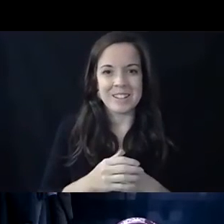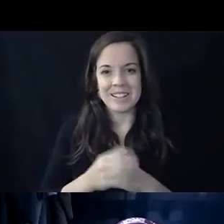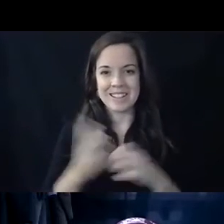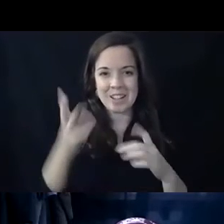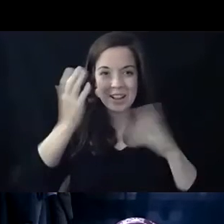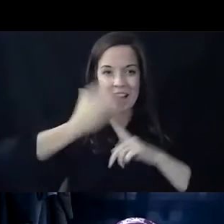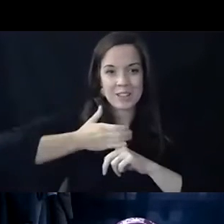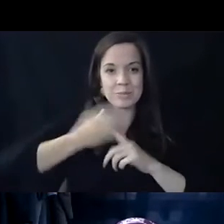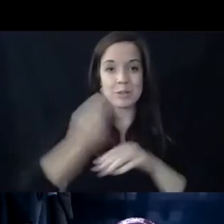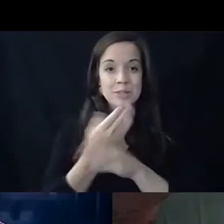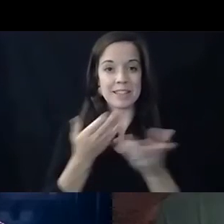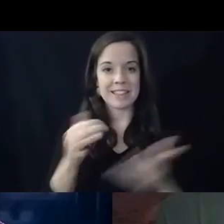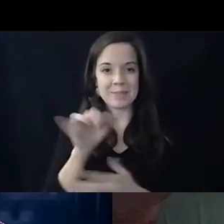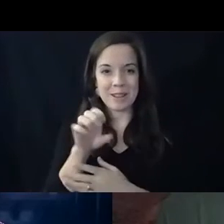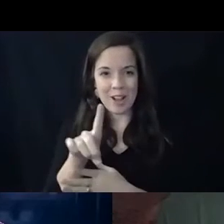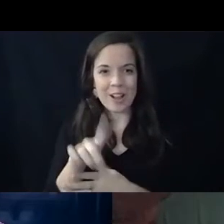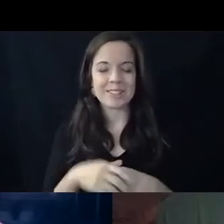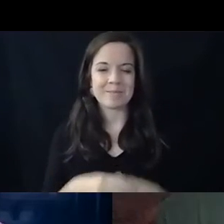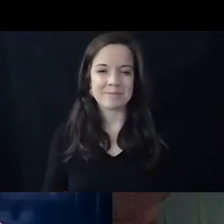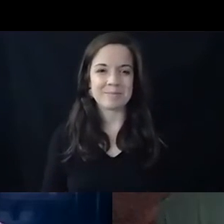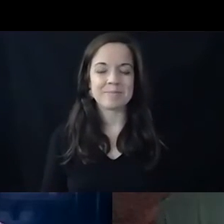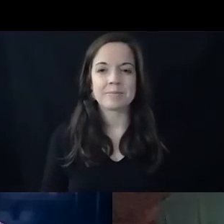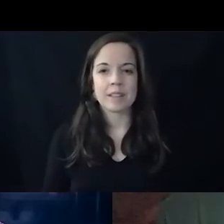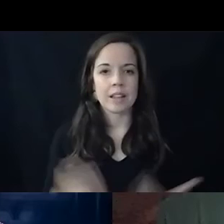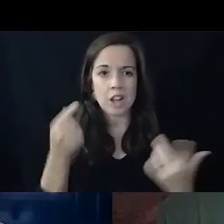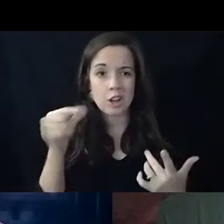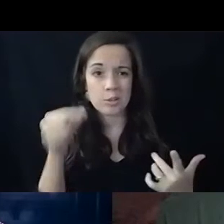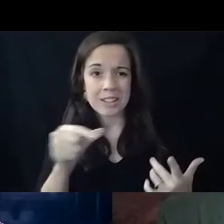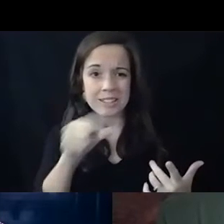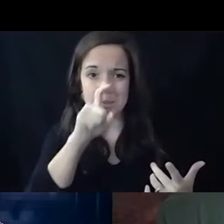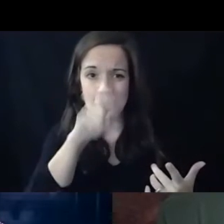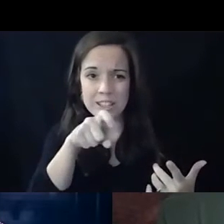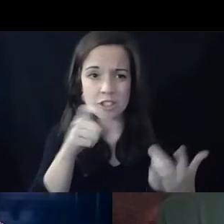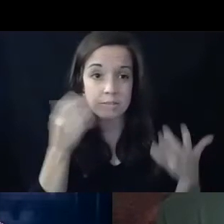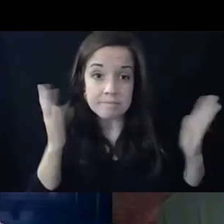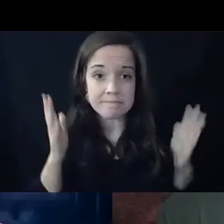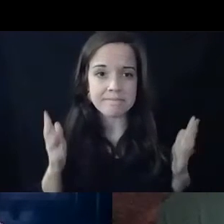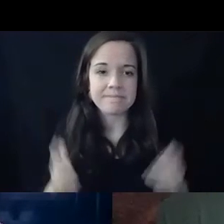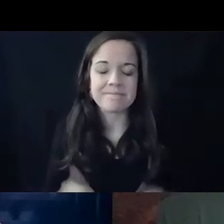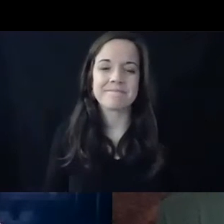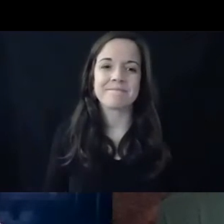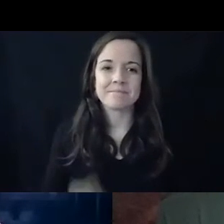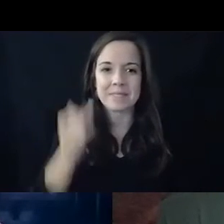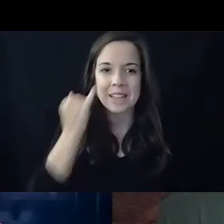yard. I don't know what I am, some kind of green witch. If you have a costume on I want to see it.